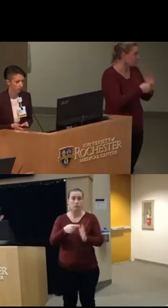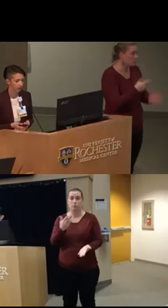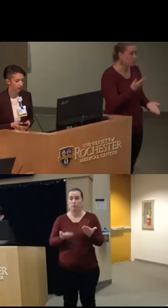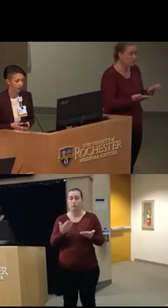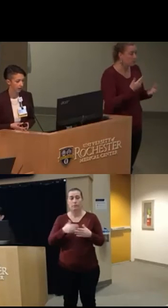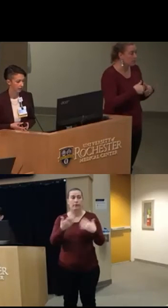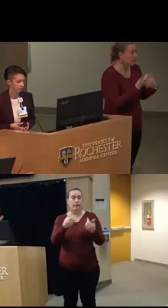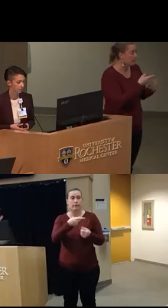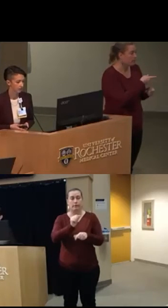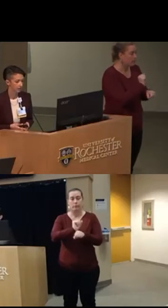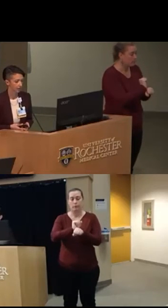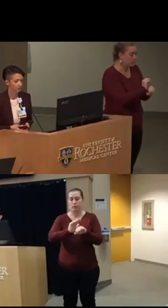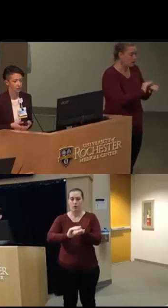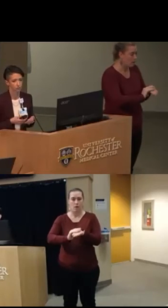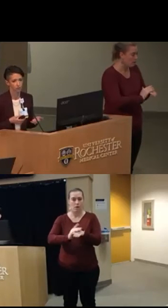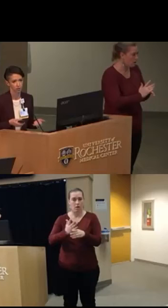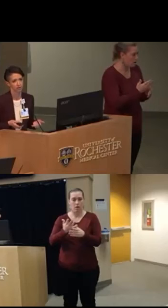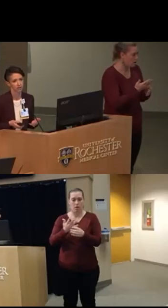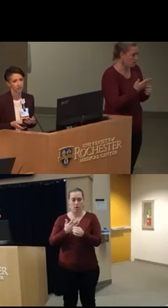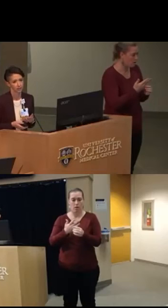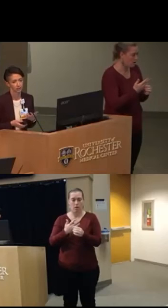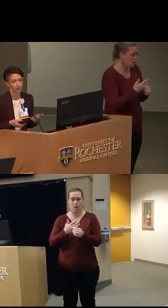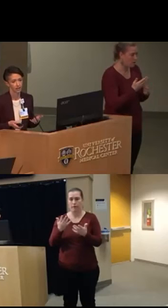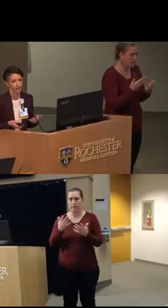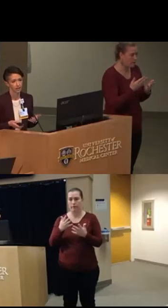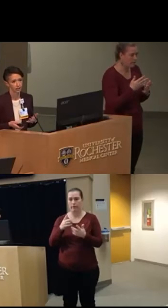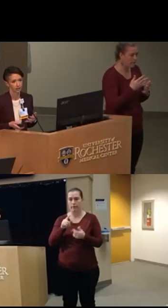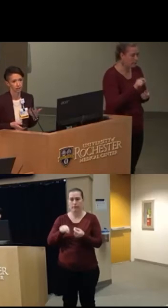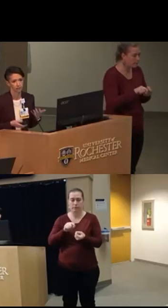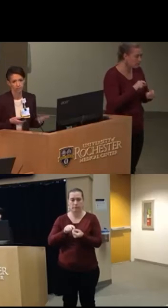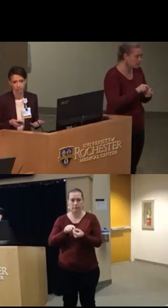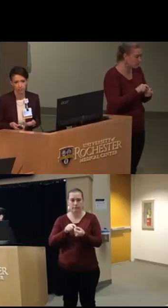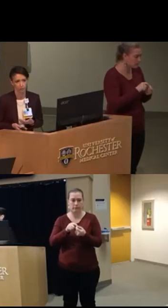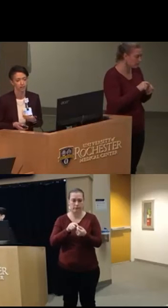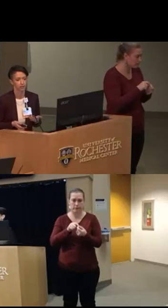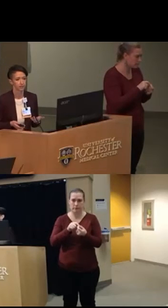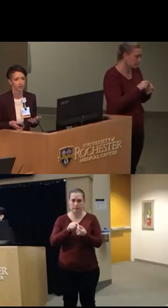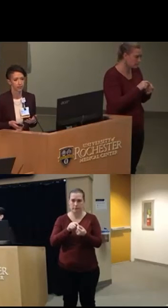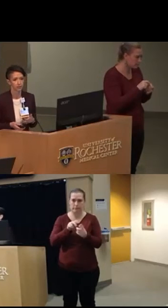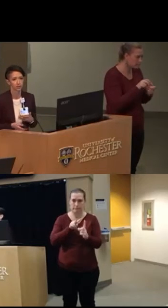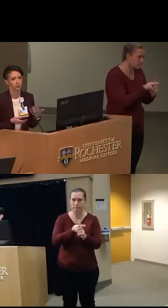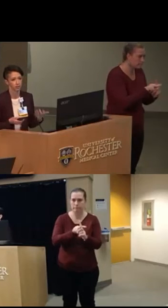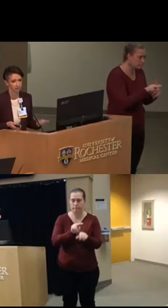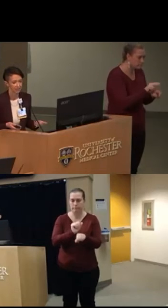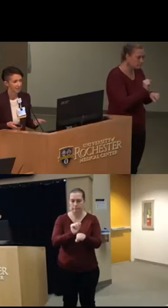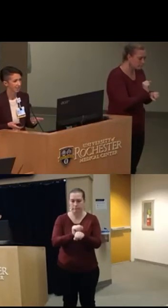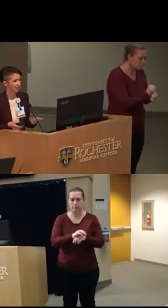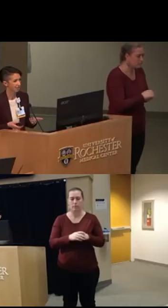working on a misattribution understanding that the current way that they're feeling is a result of